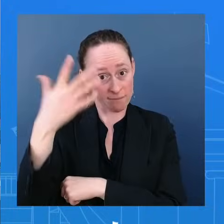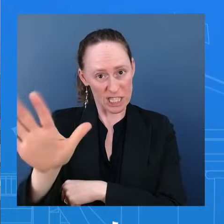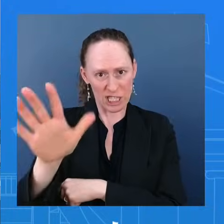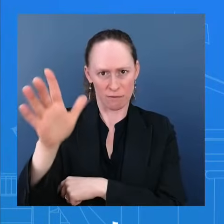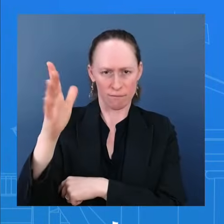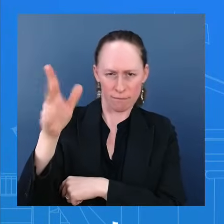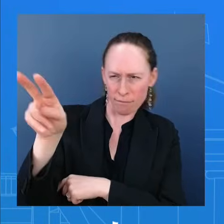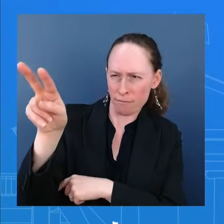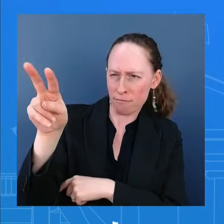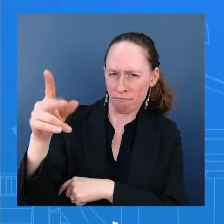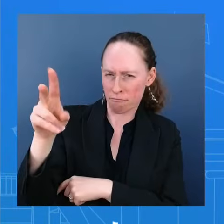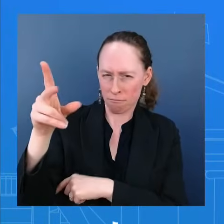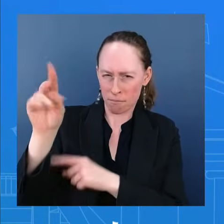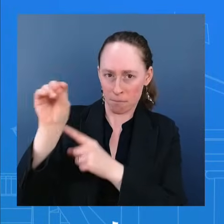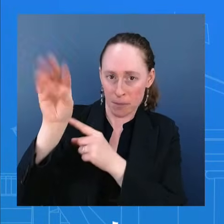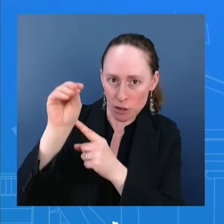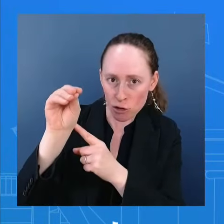Mr. Kirby: I'm not aware that we have